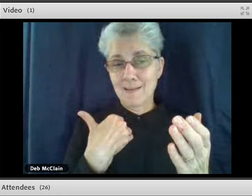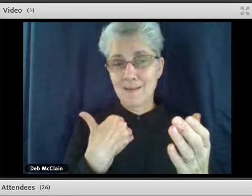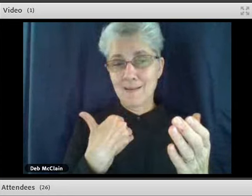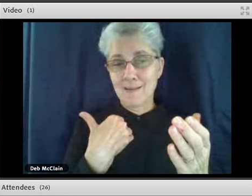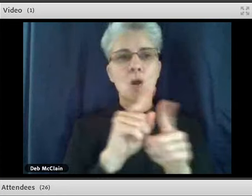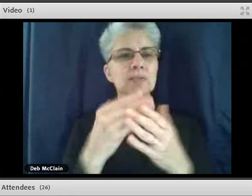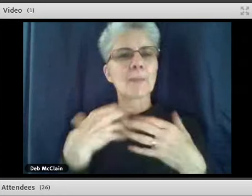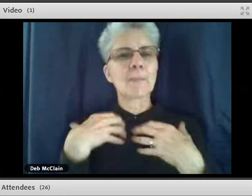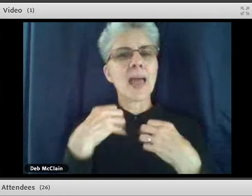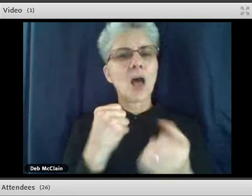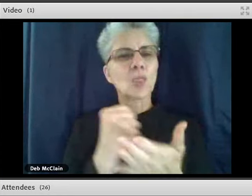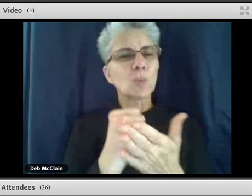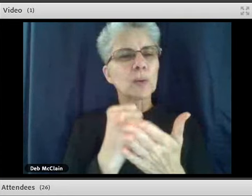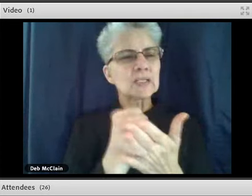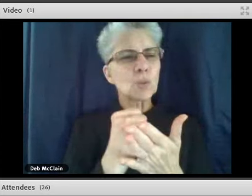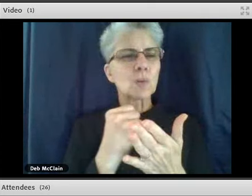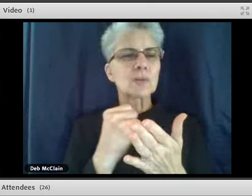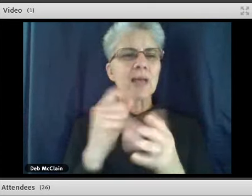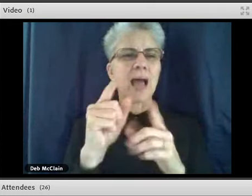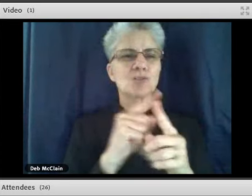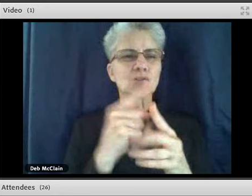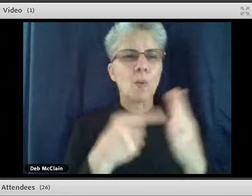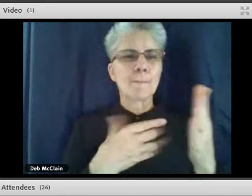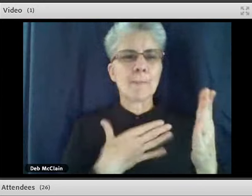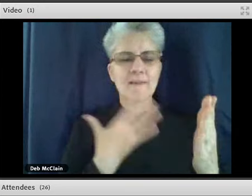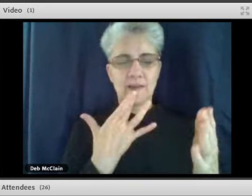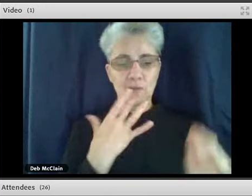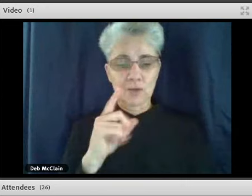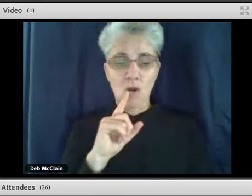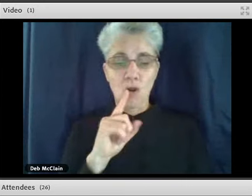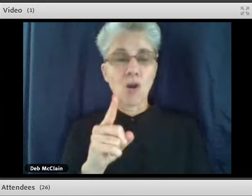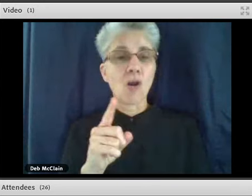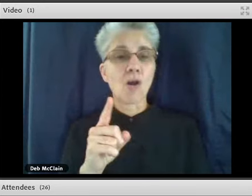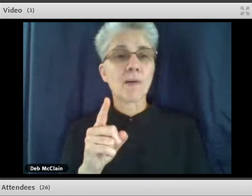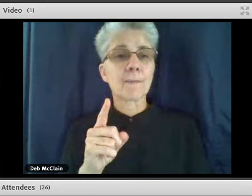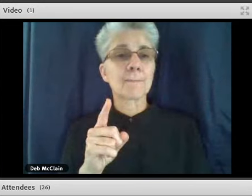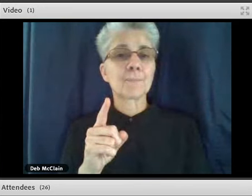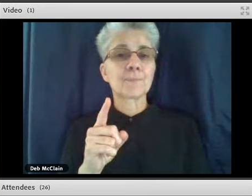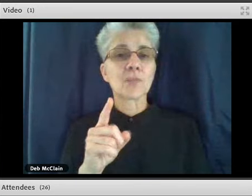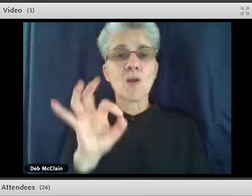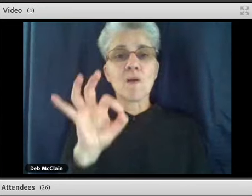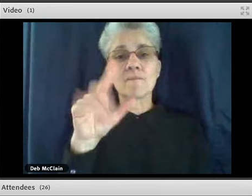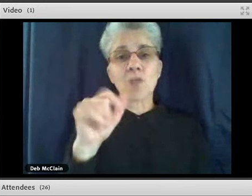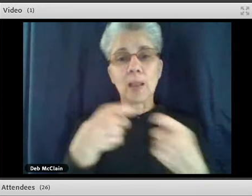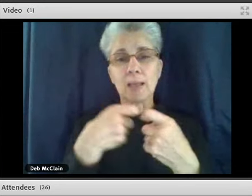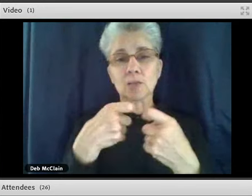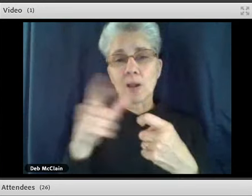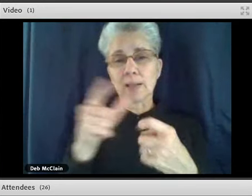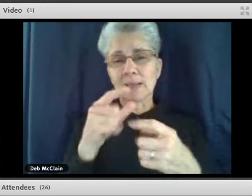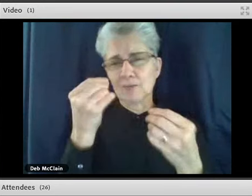some of the education databases. Also, some of the health resources. I starred kind of what are my favorites.